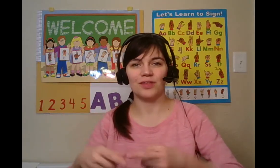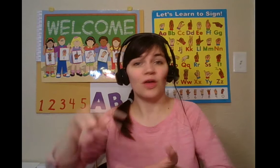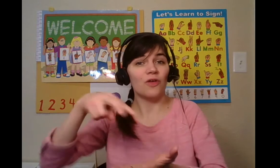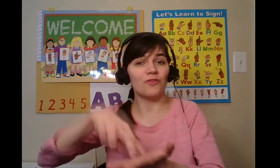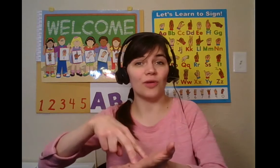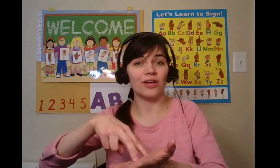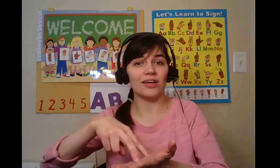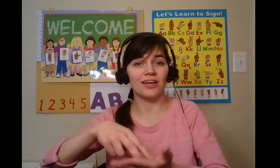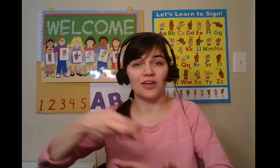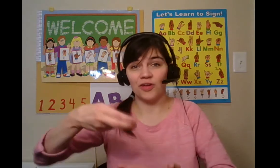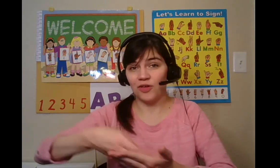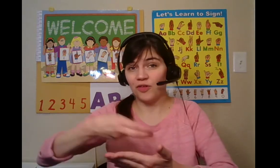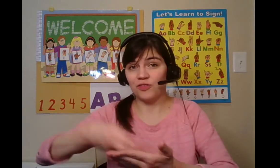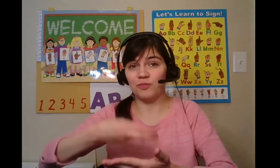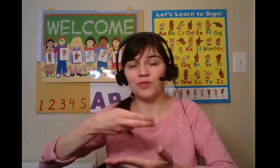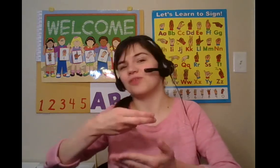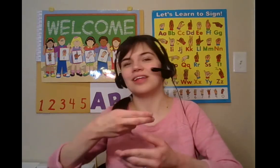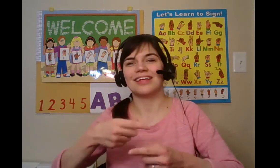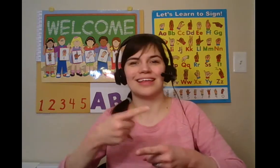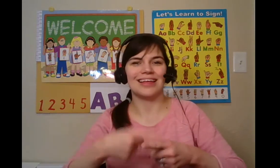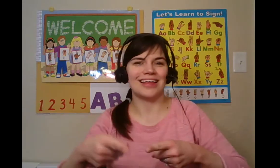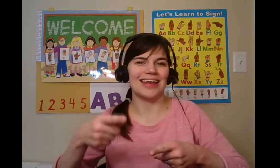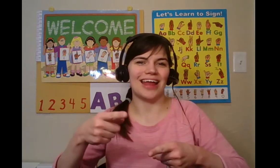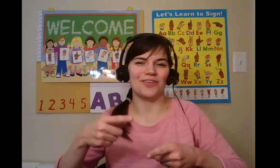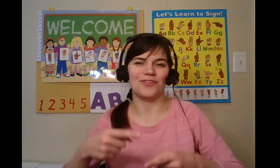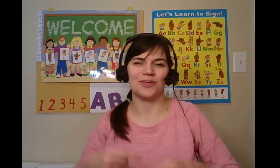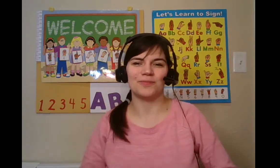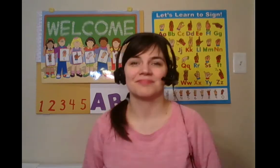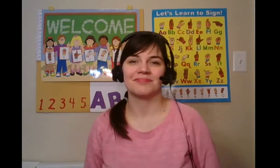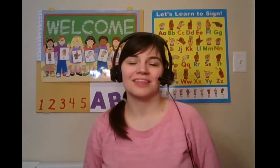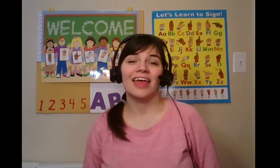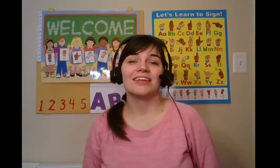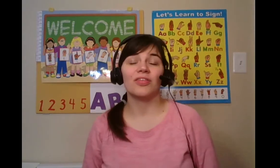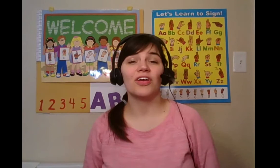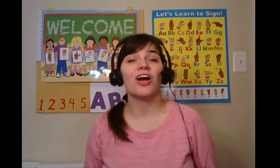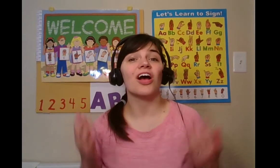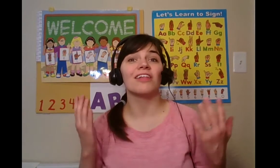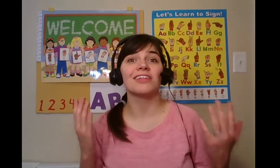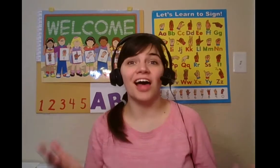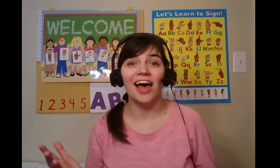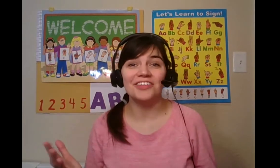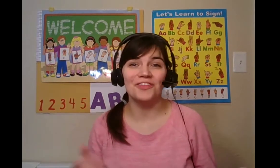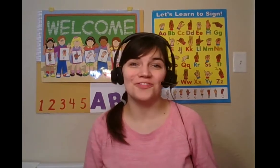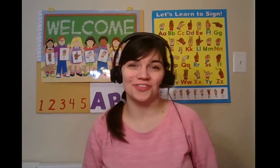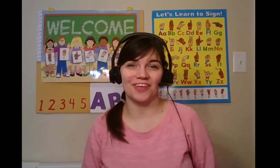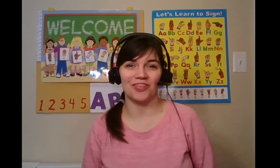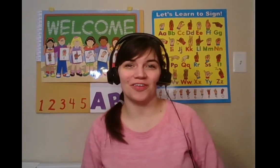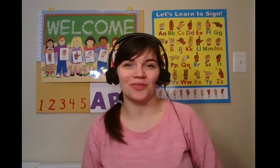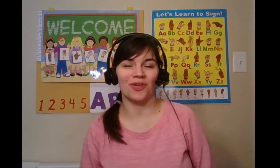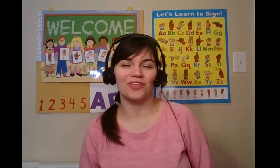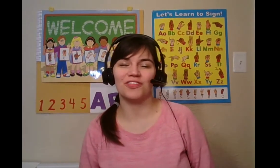Fork, spoon, knife. Now there are a lot of foods out there in the world, so we'll